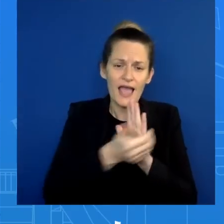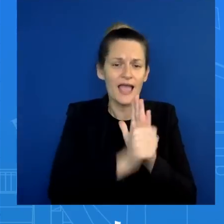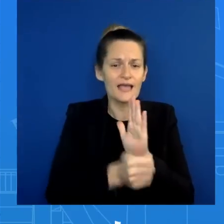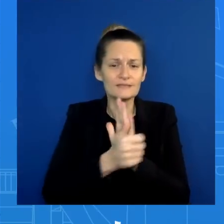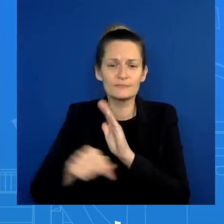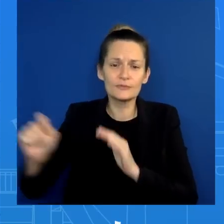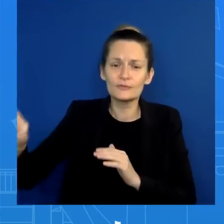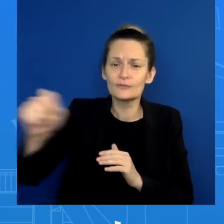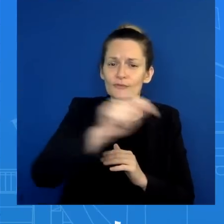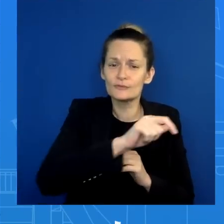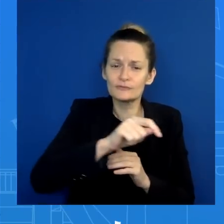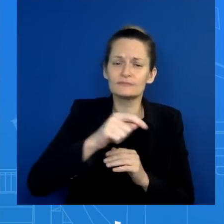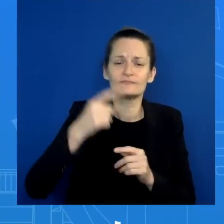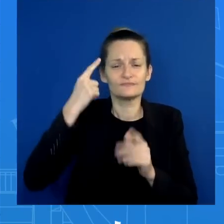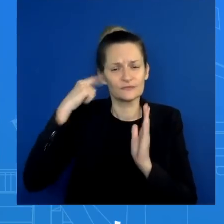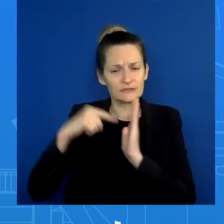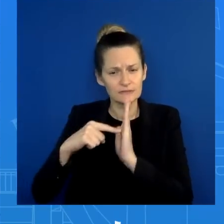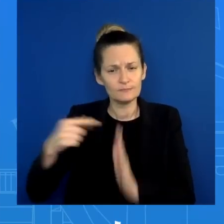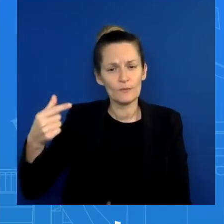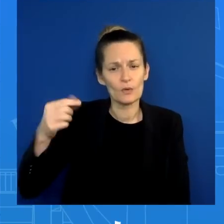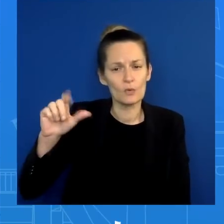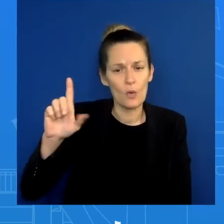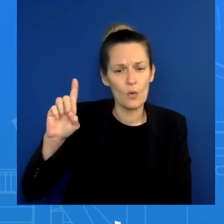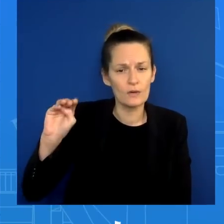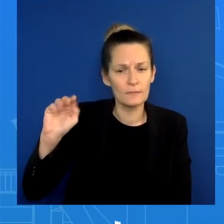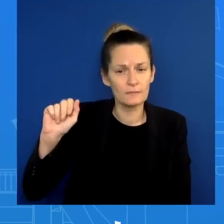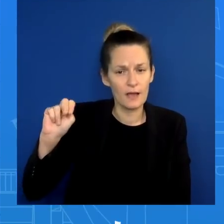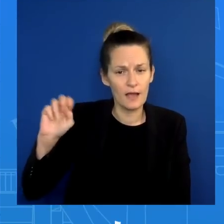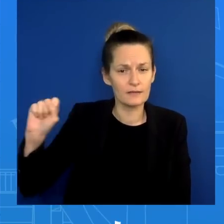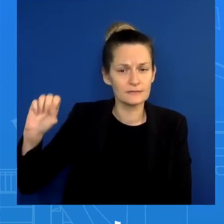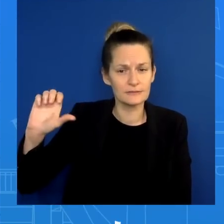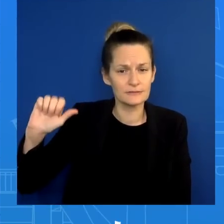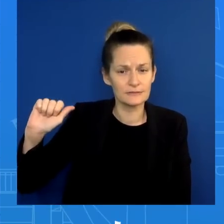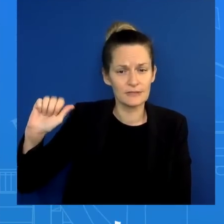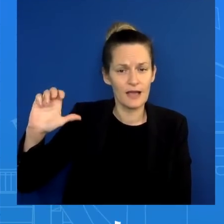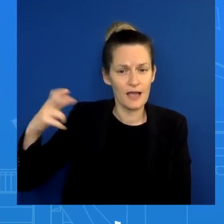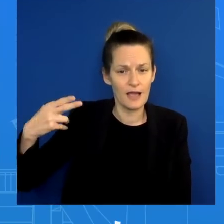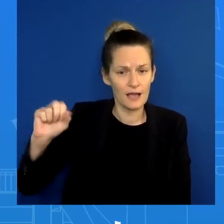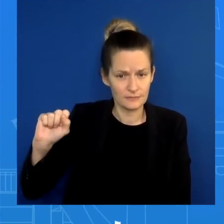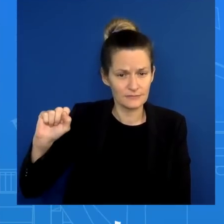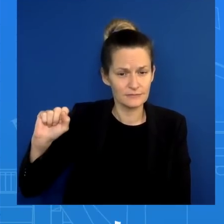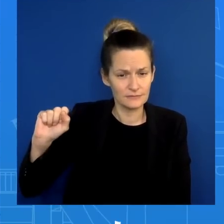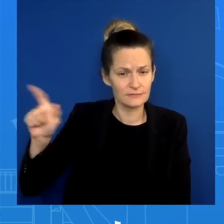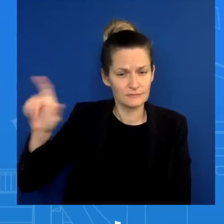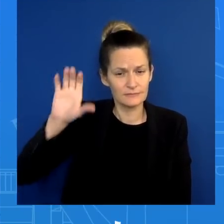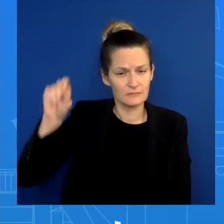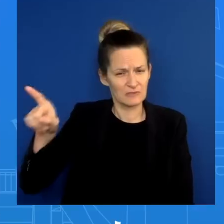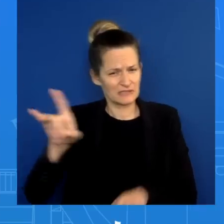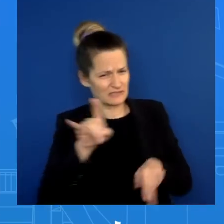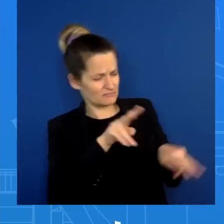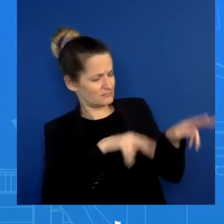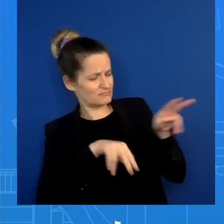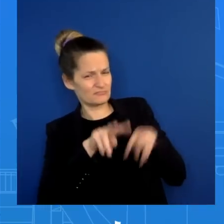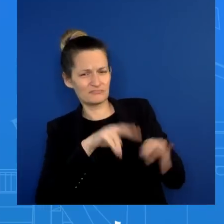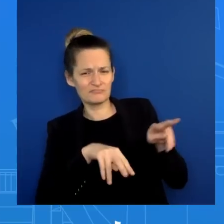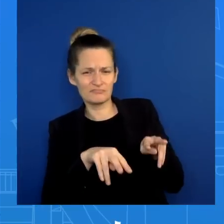will not have any meaningful impact on inflation. In fact, Goldman Sachs and others estimate that it will reduce inflation.